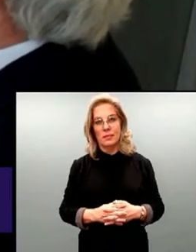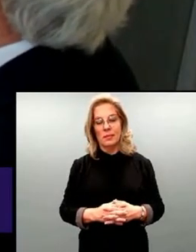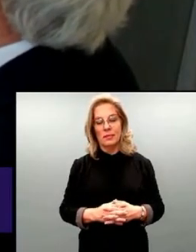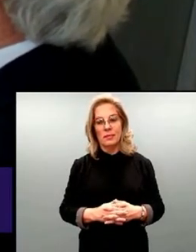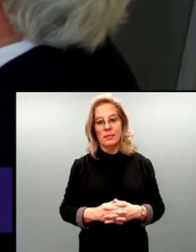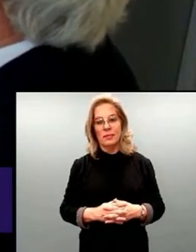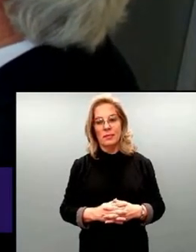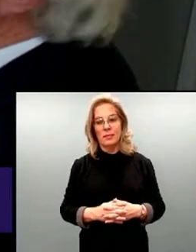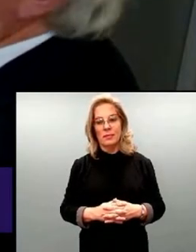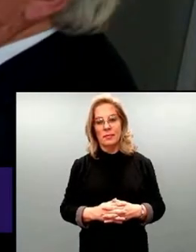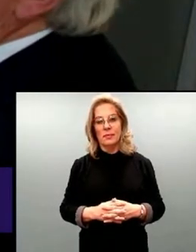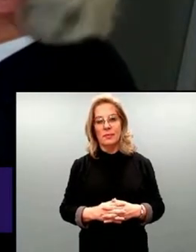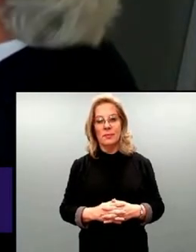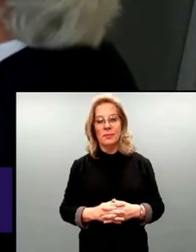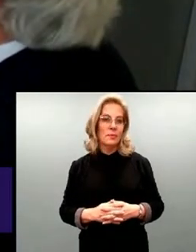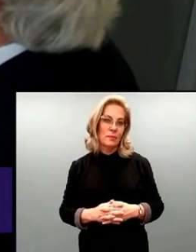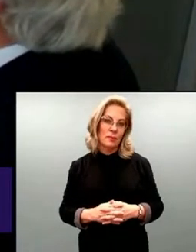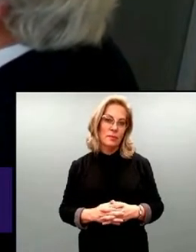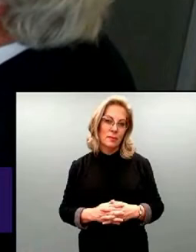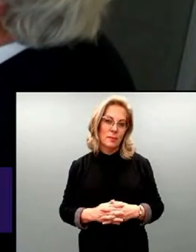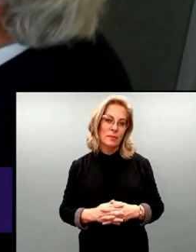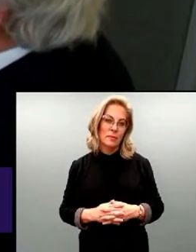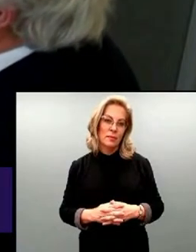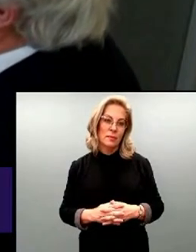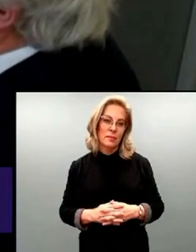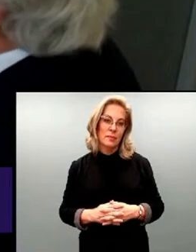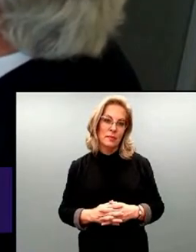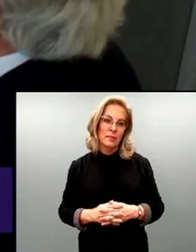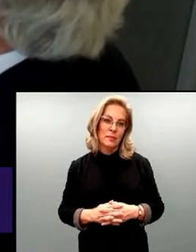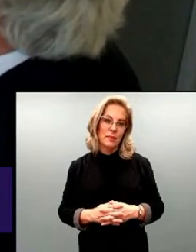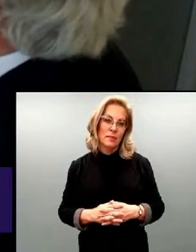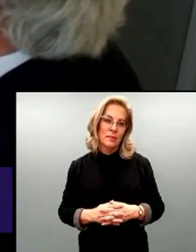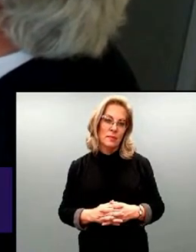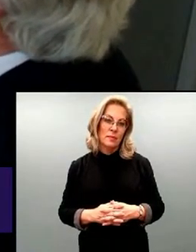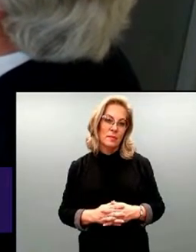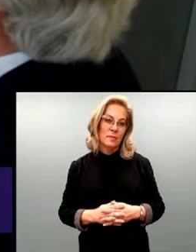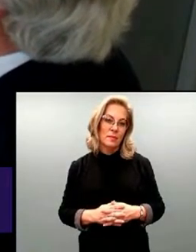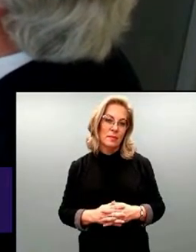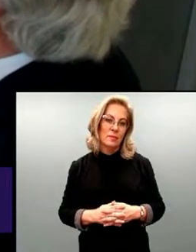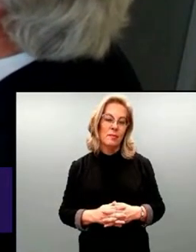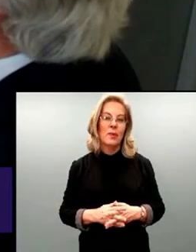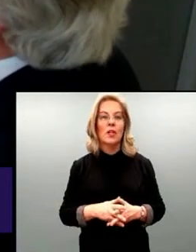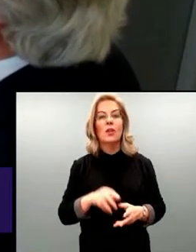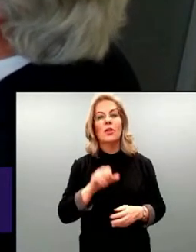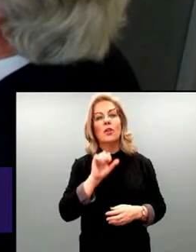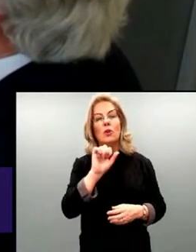Jody, what's your principal take away message you would like to give to the